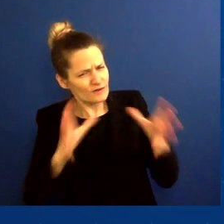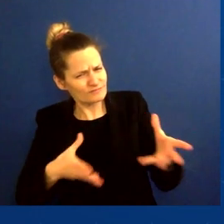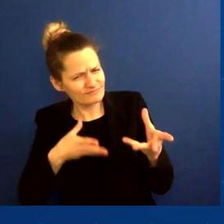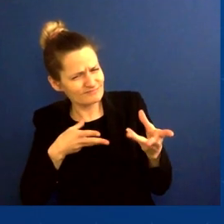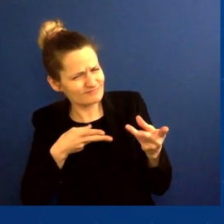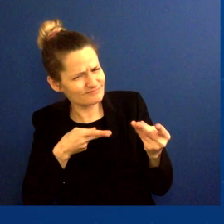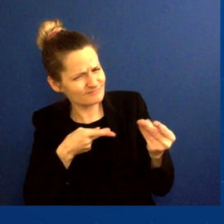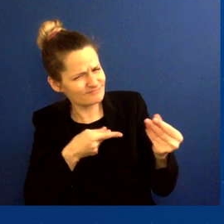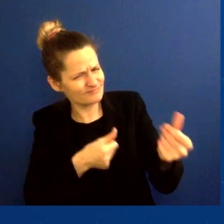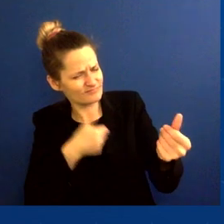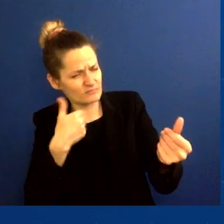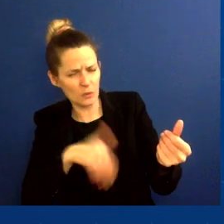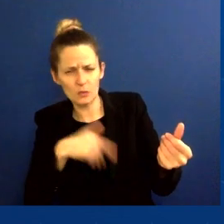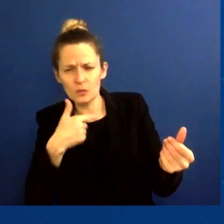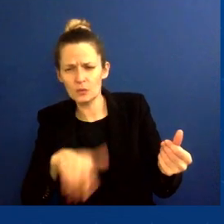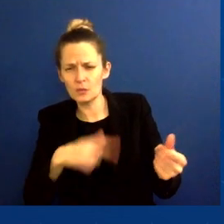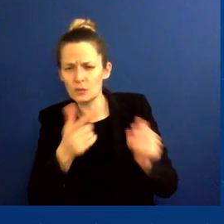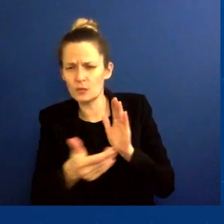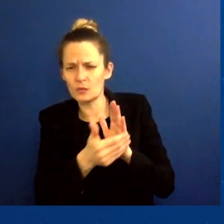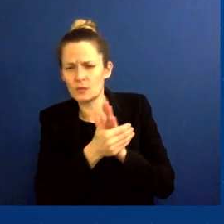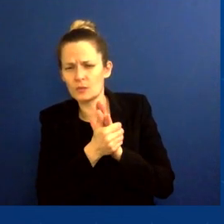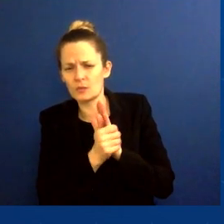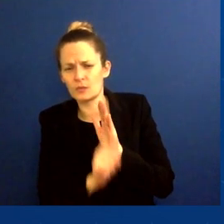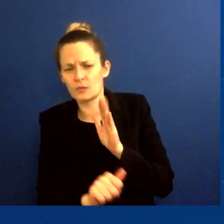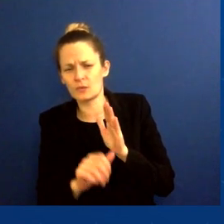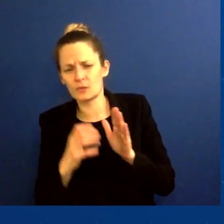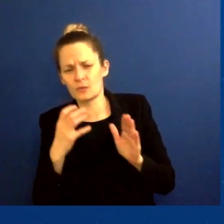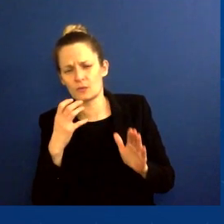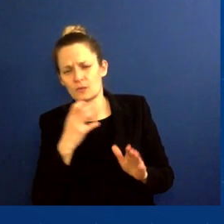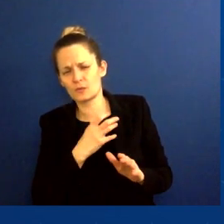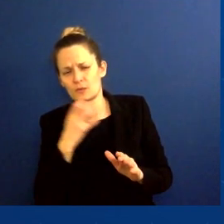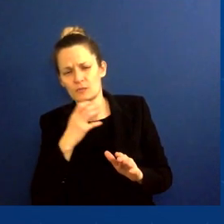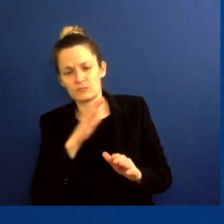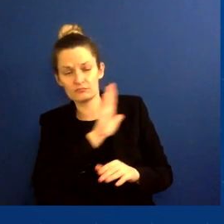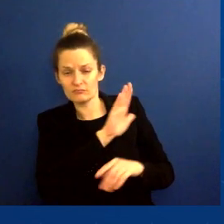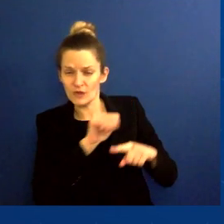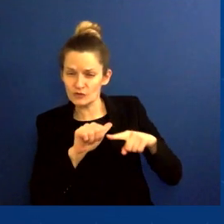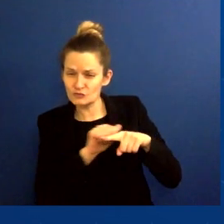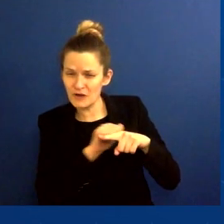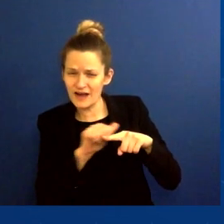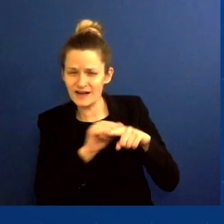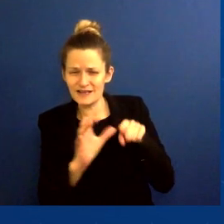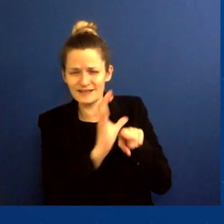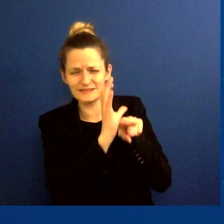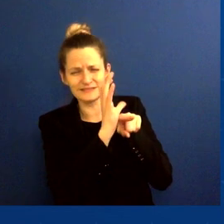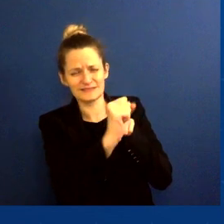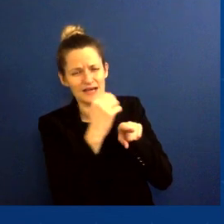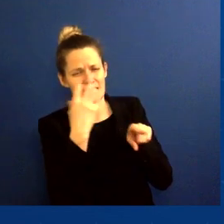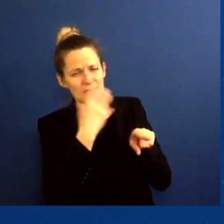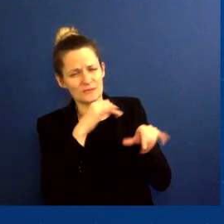They are well trained and well prepared to get the big jobs done and to do them right.